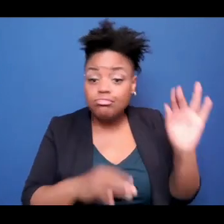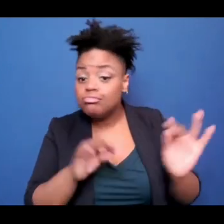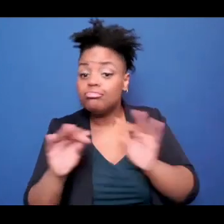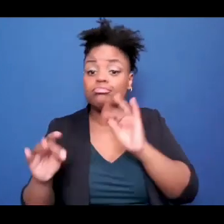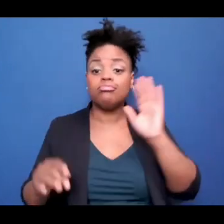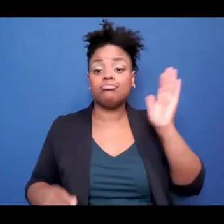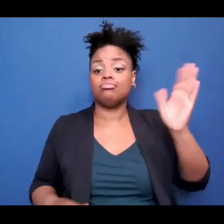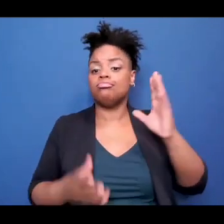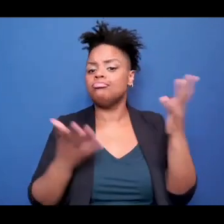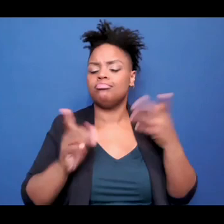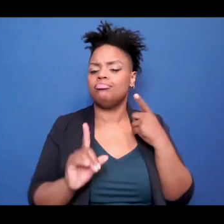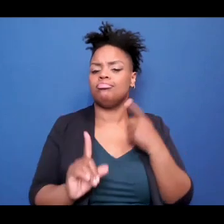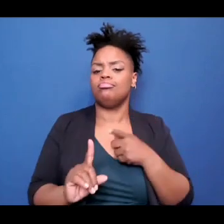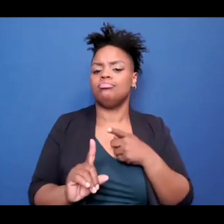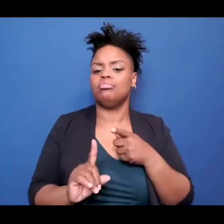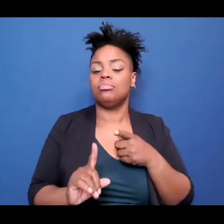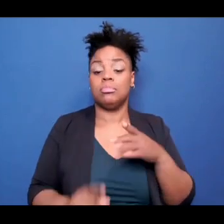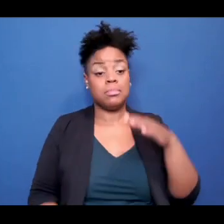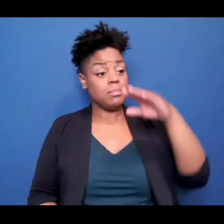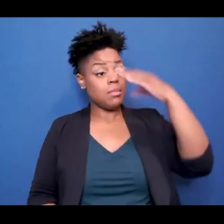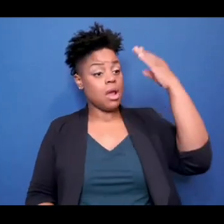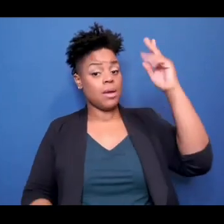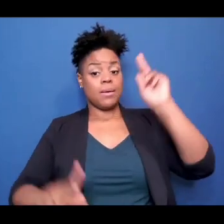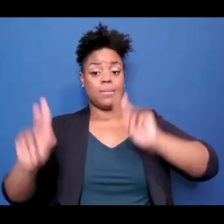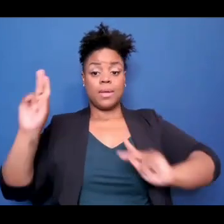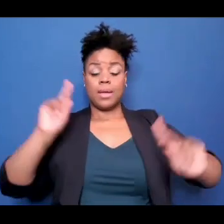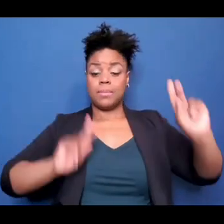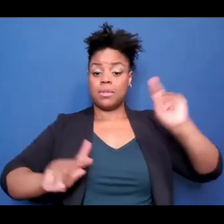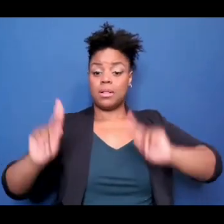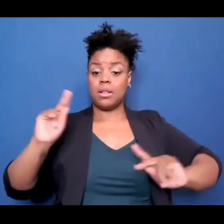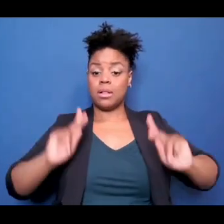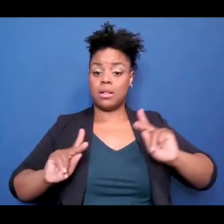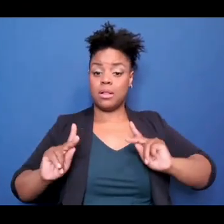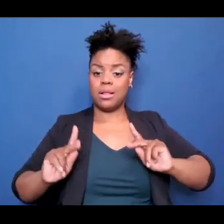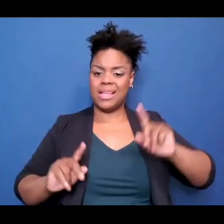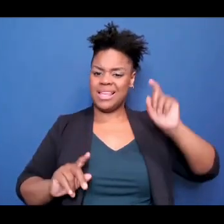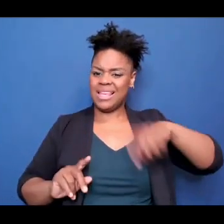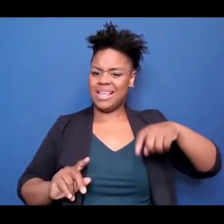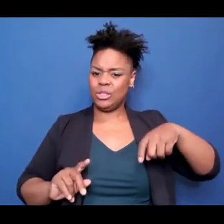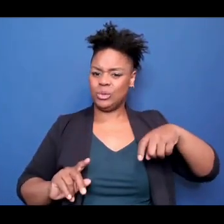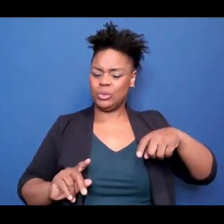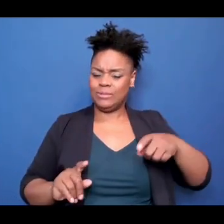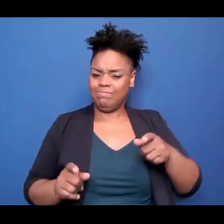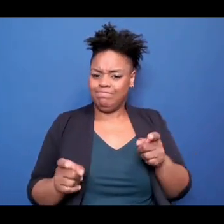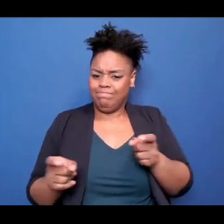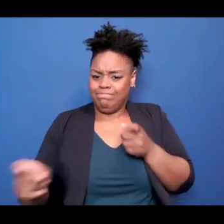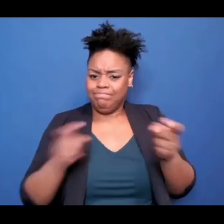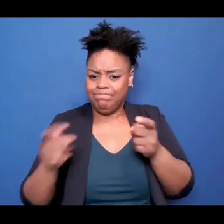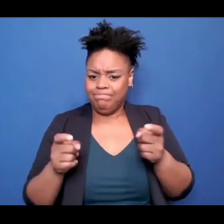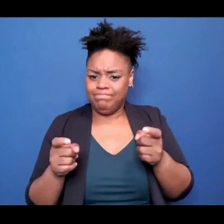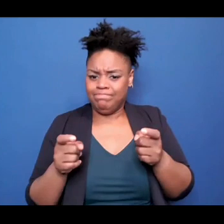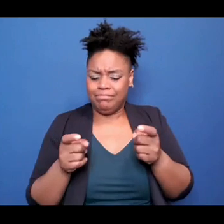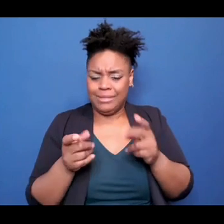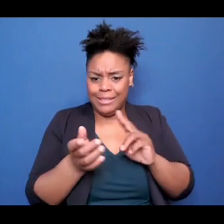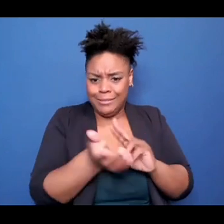ING SEEMED TO SUGGEST THAT BLACK PEOPLE NEEDED TO GENERATE PARTICULAR KINDS OF SELF-